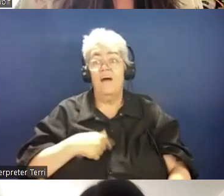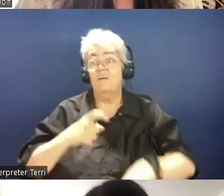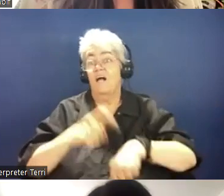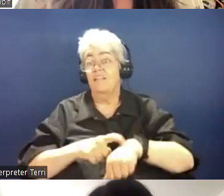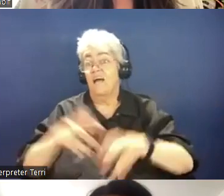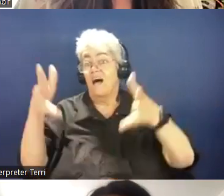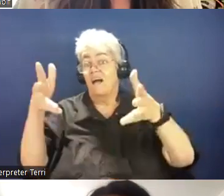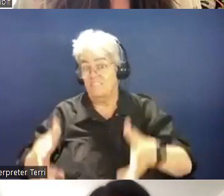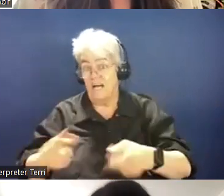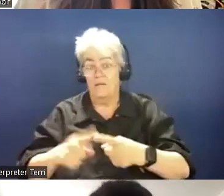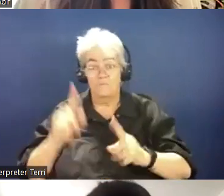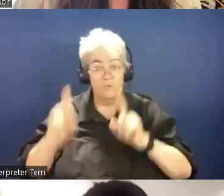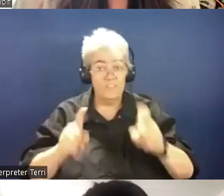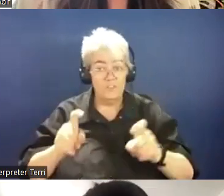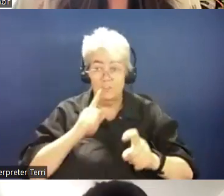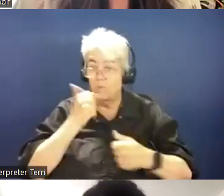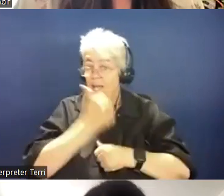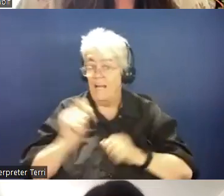so please don't hesitate to ask anything. (Brandy)